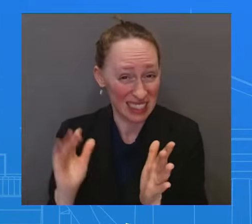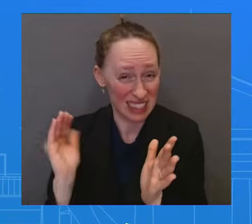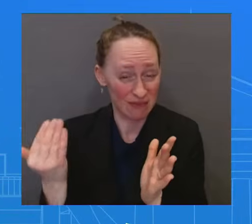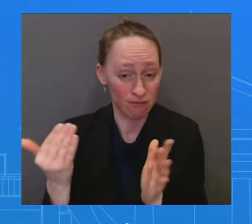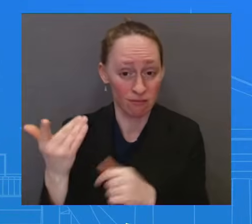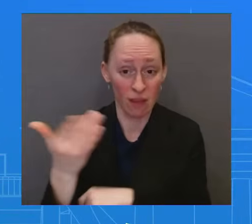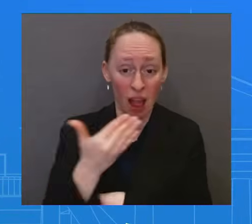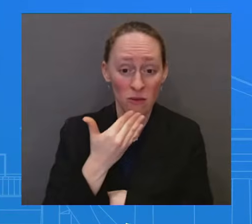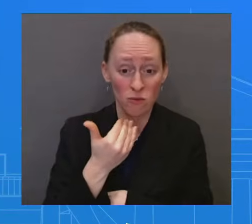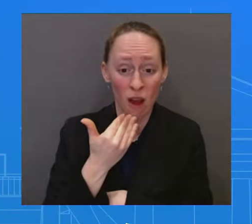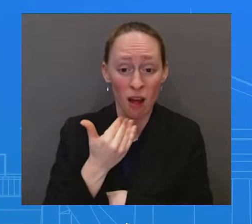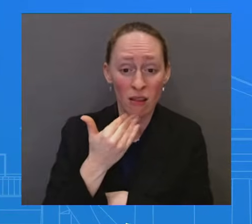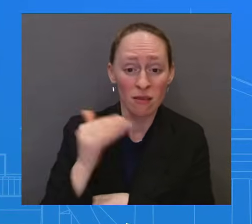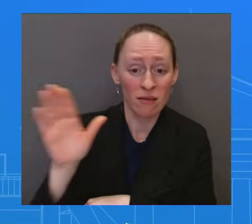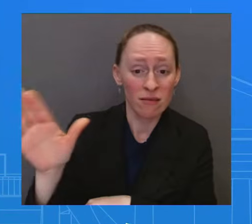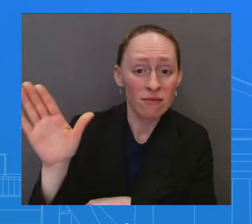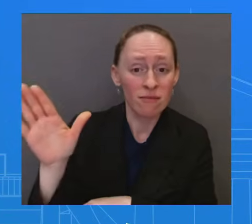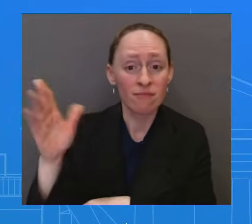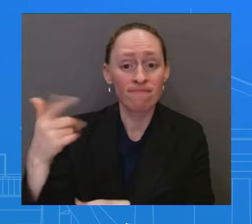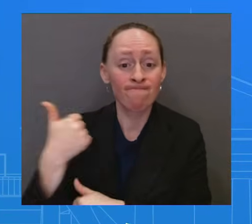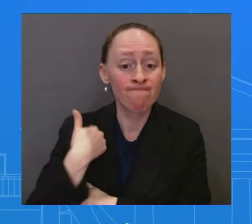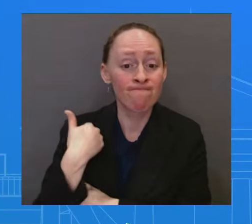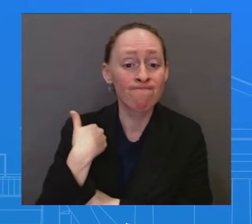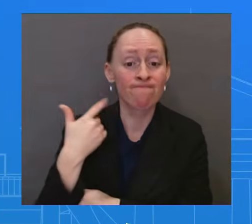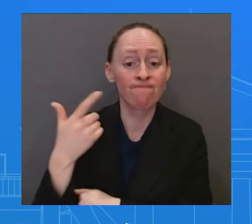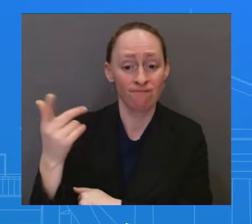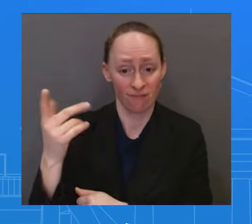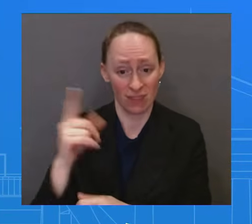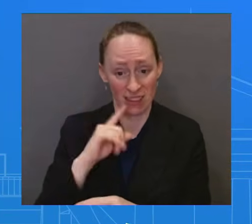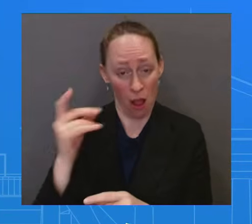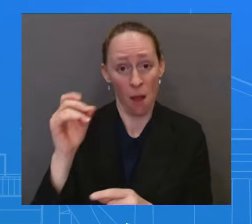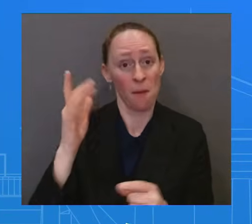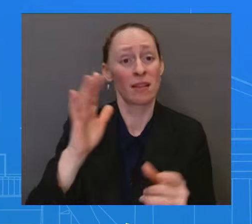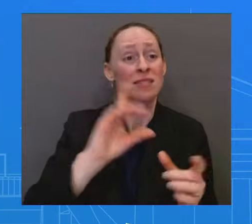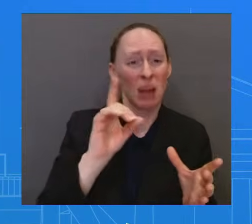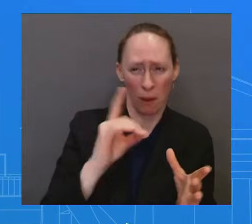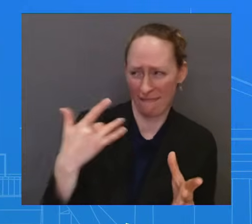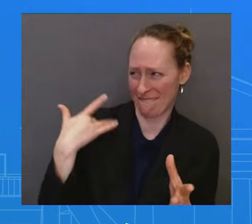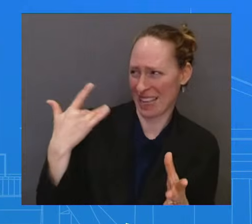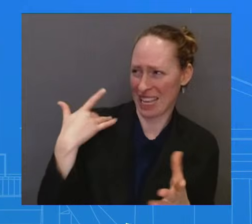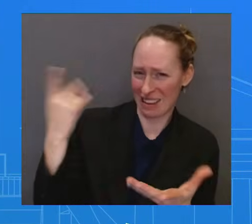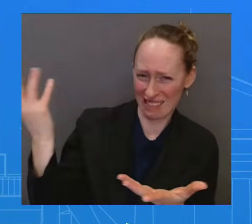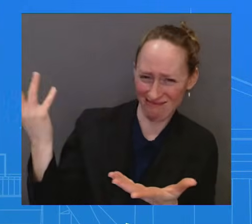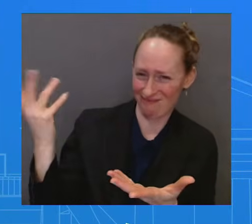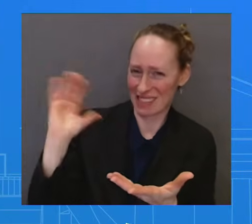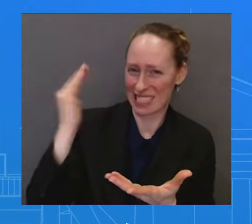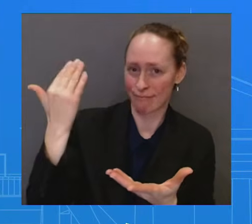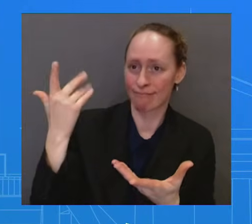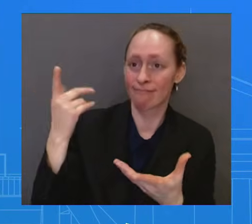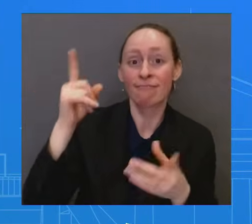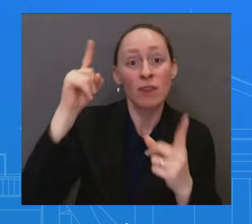Mr. Kirby: The President leads on foreign policy issues from a place of principles and values.